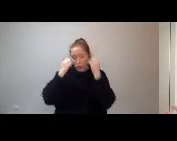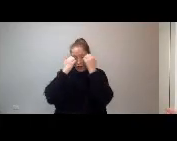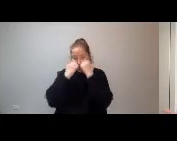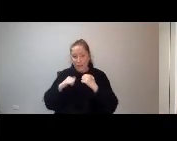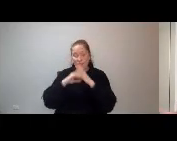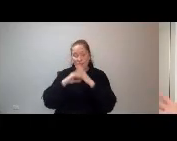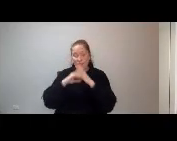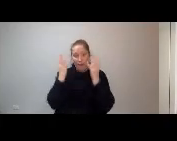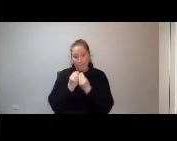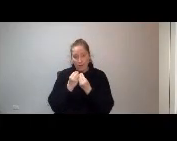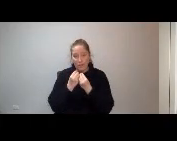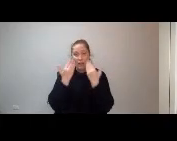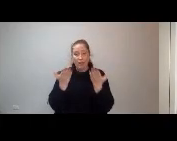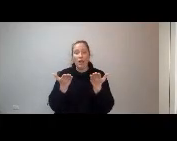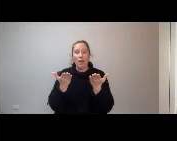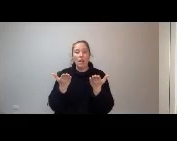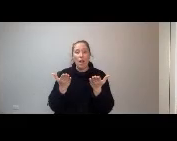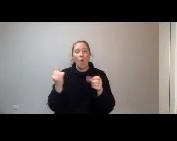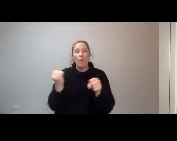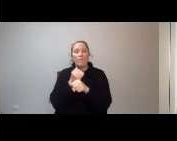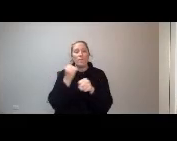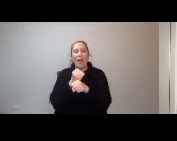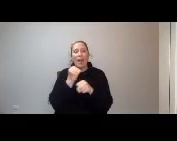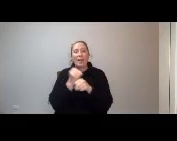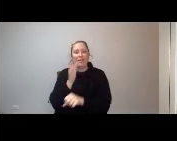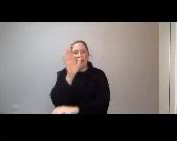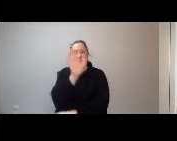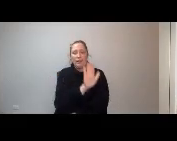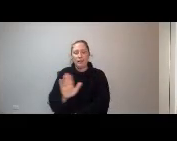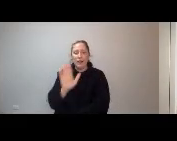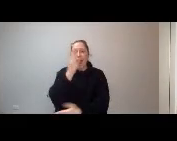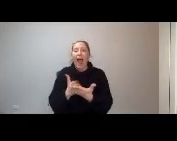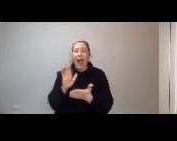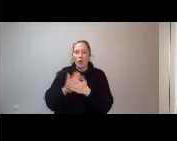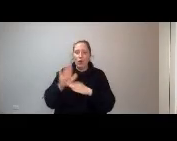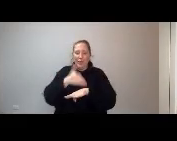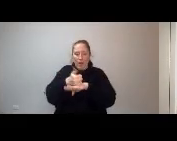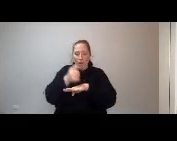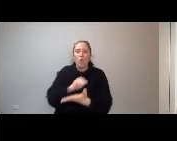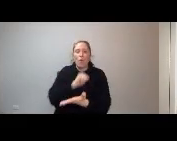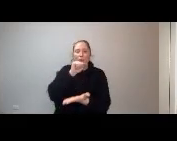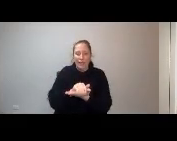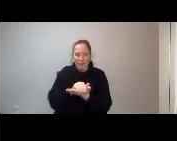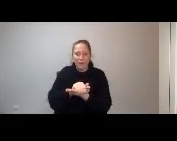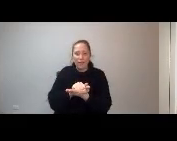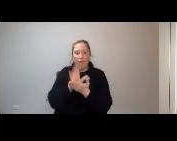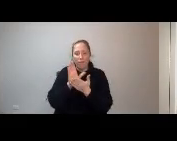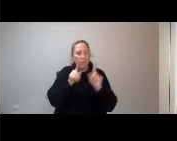and folded into an implementation framework from implementation science,